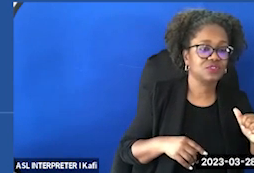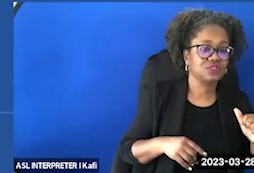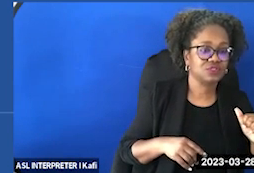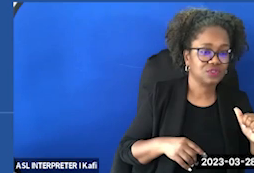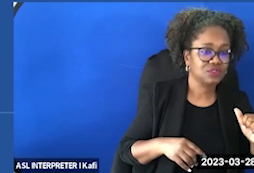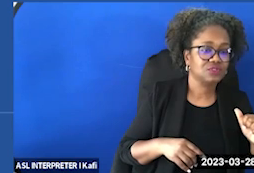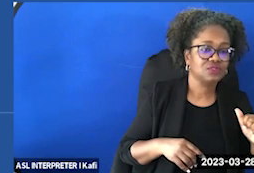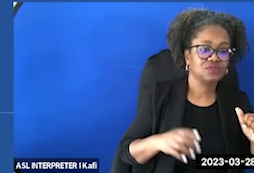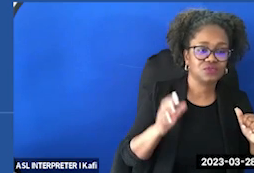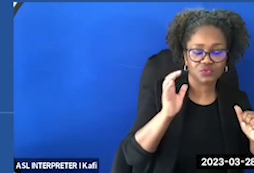Debbie Stine, Science & Technology Policy Academy: go to Google News.